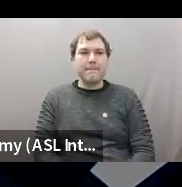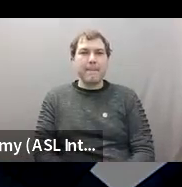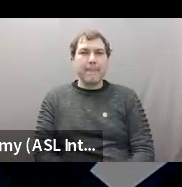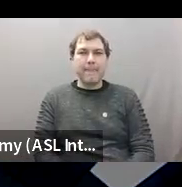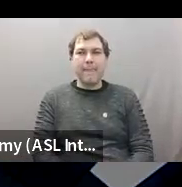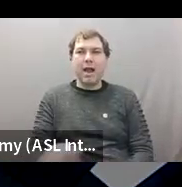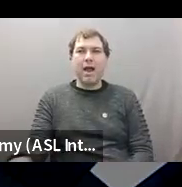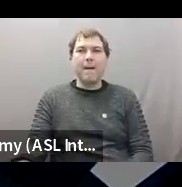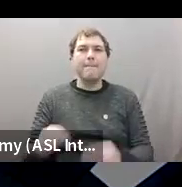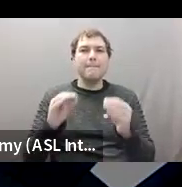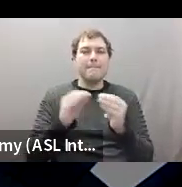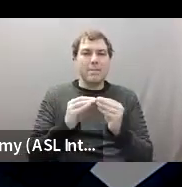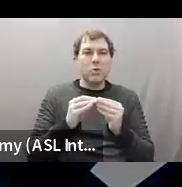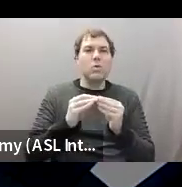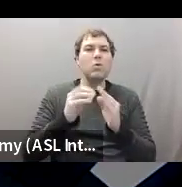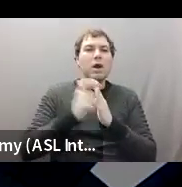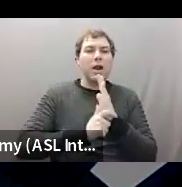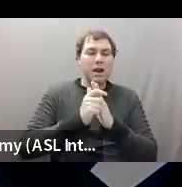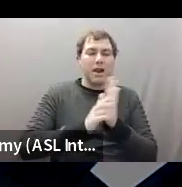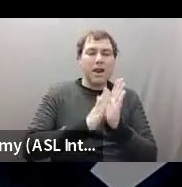Linda Pogue: more handbooks and trainings as Tracy.